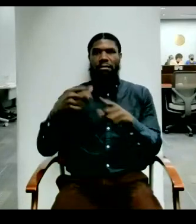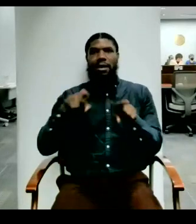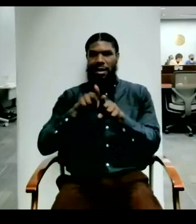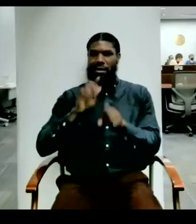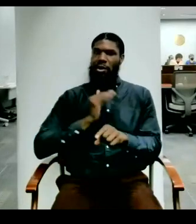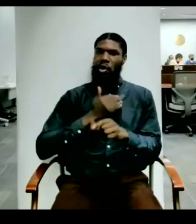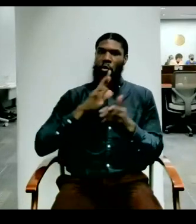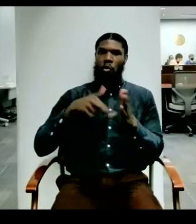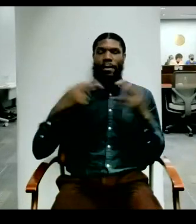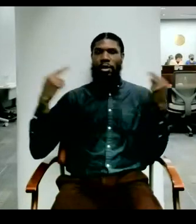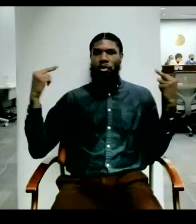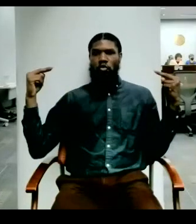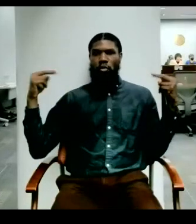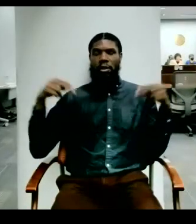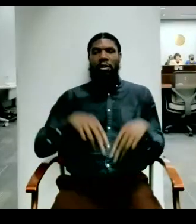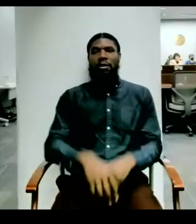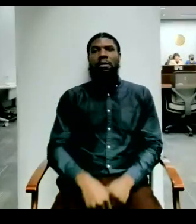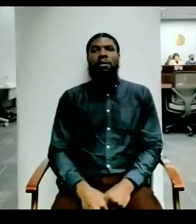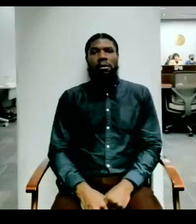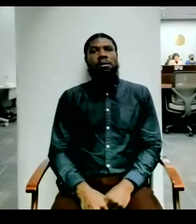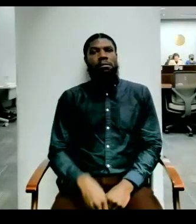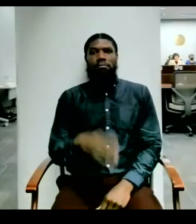It is my perspective that any government organization,